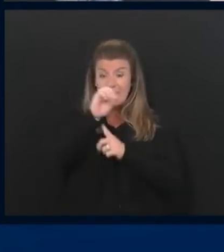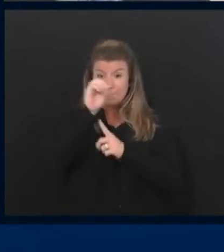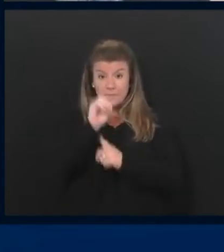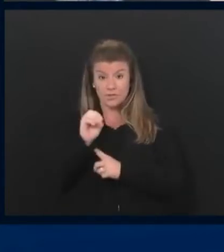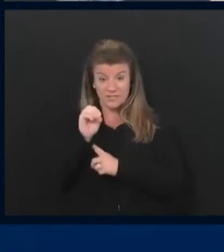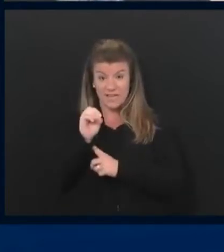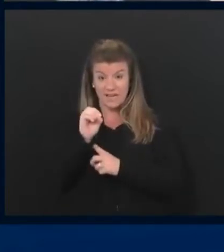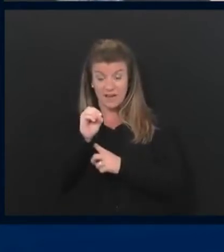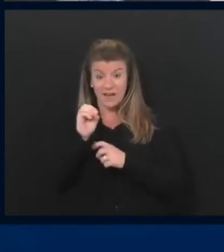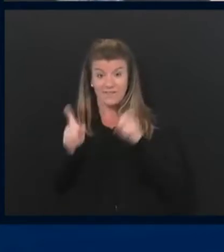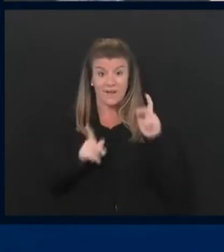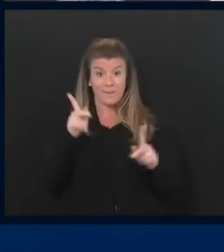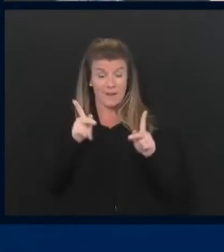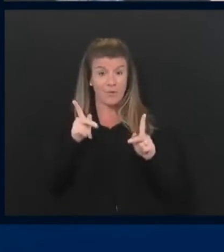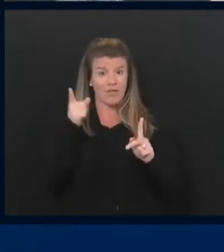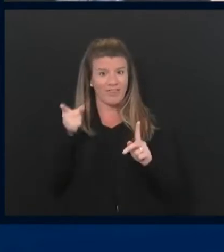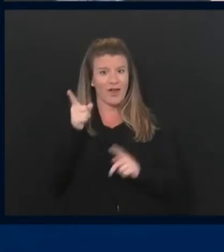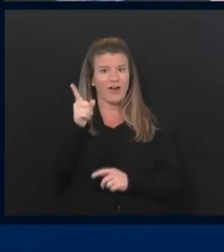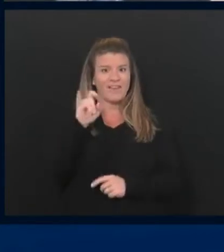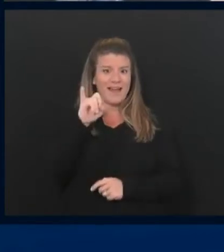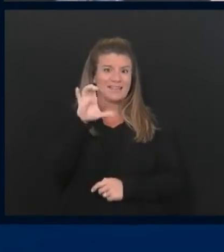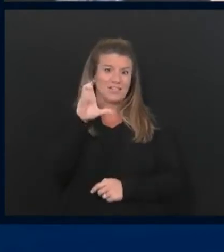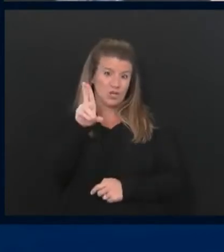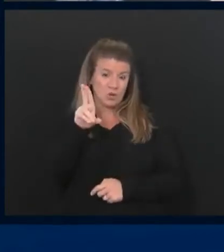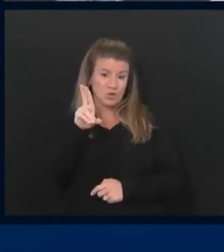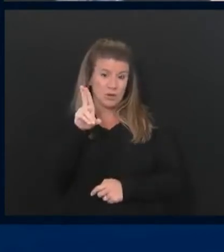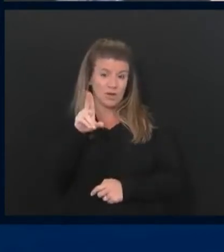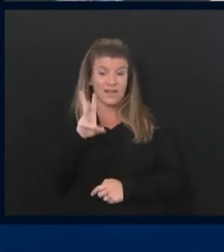PATIENTS THAT ARE COVID-POSITIVE. THIS IS UPDATED TODAY.